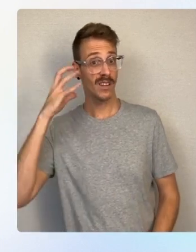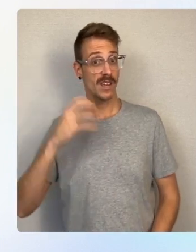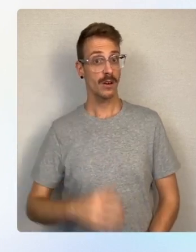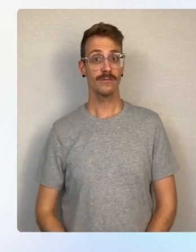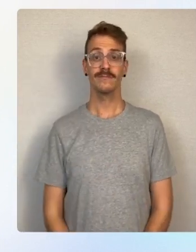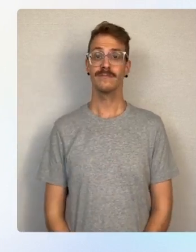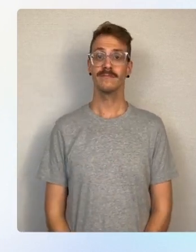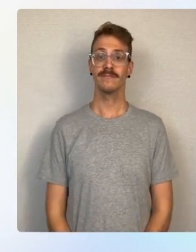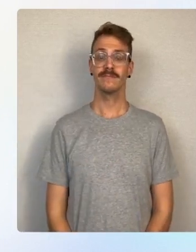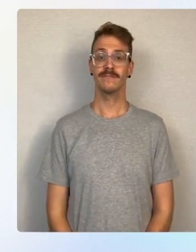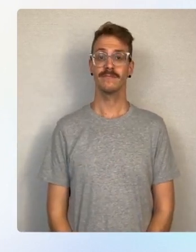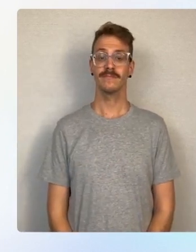Turn on the radio.